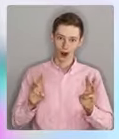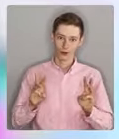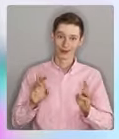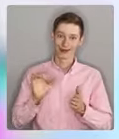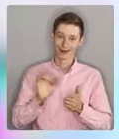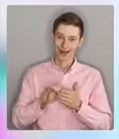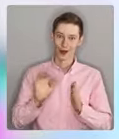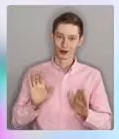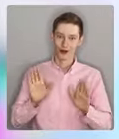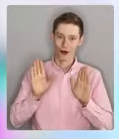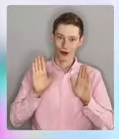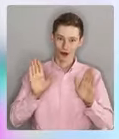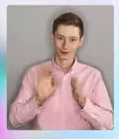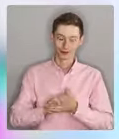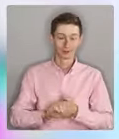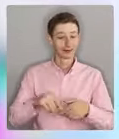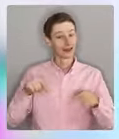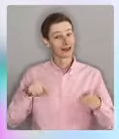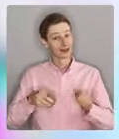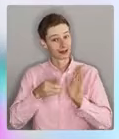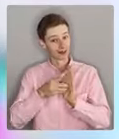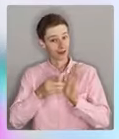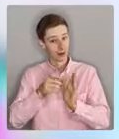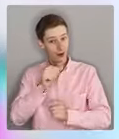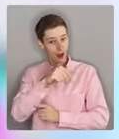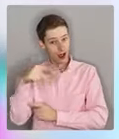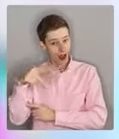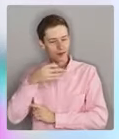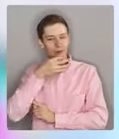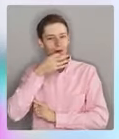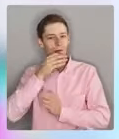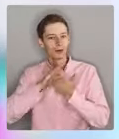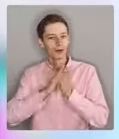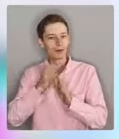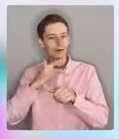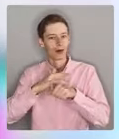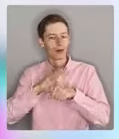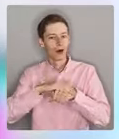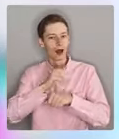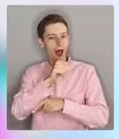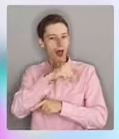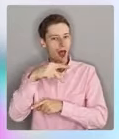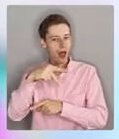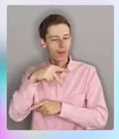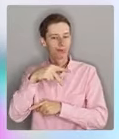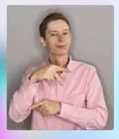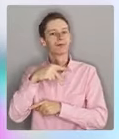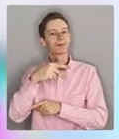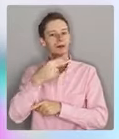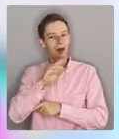Wow, that was awesome. This demo app will be available on App Lab and on GitHub later this year.